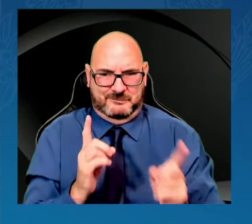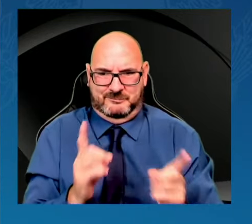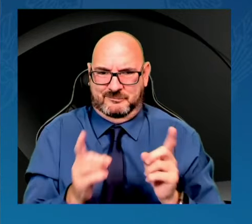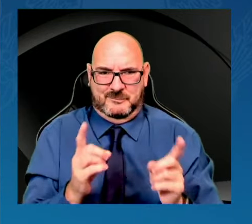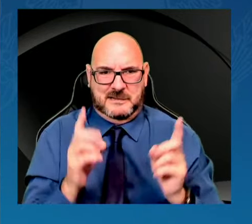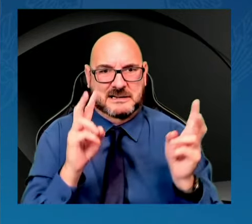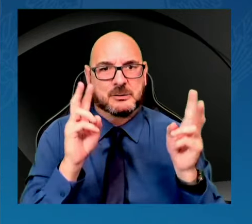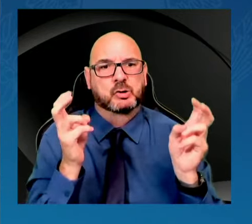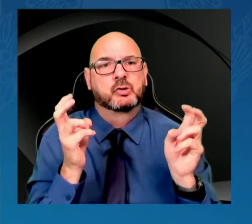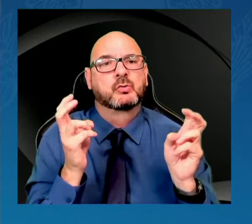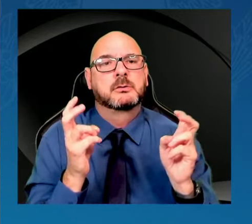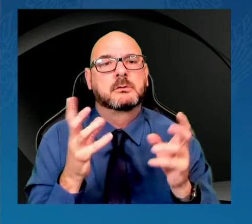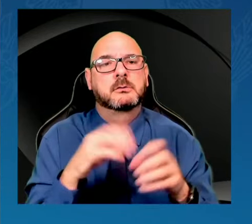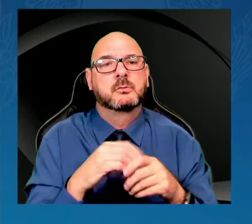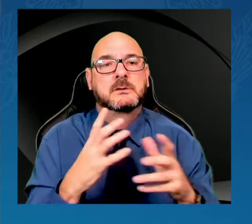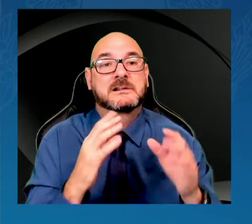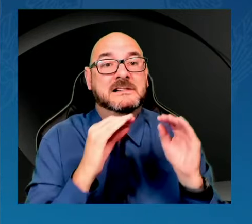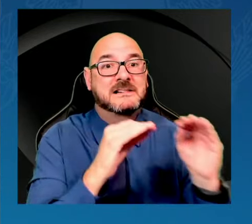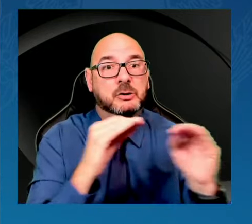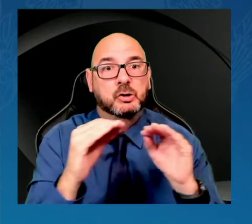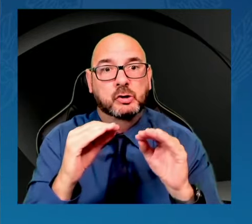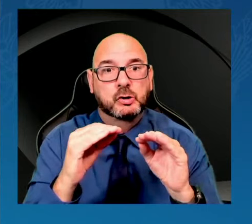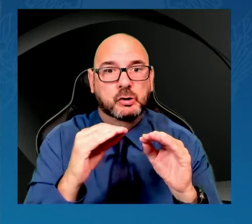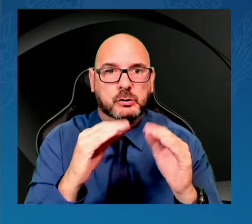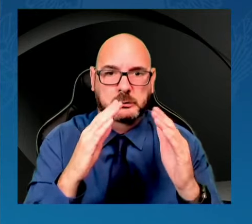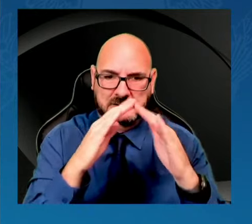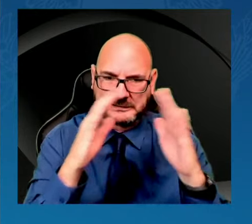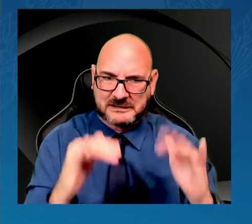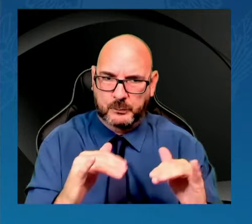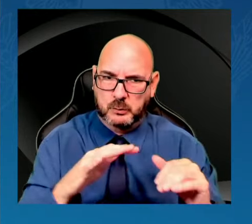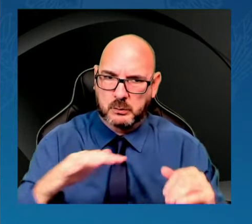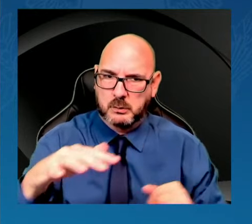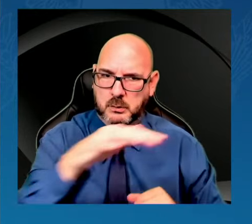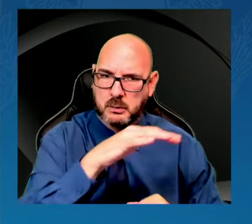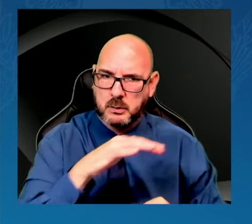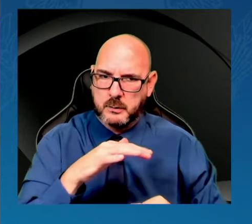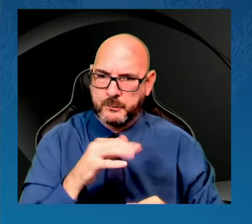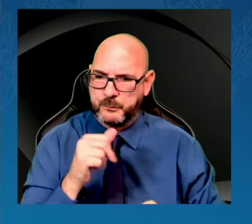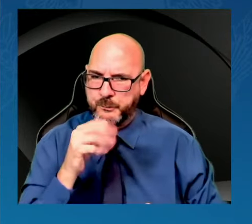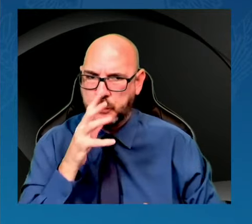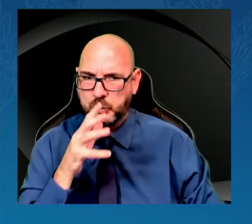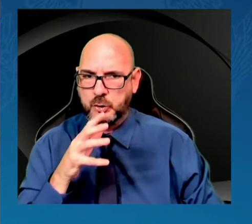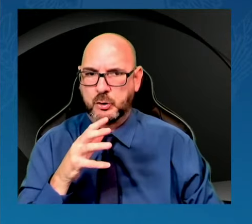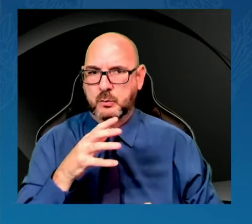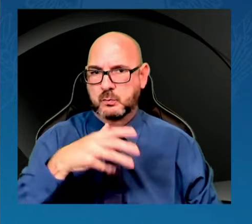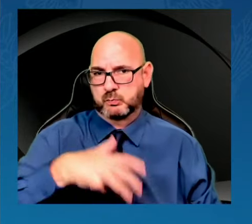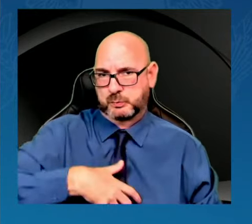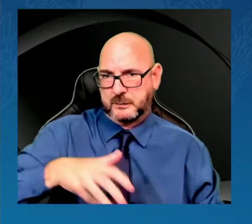around that pregnant woman to appropriately diagnose what is going on in her life